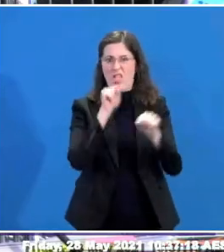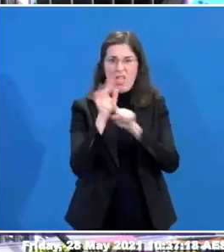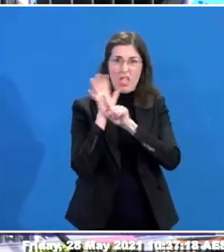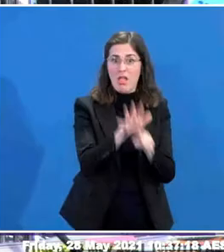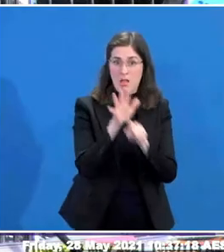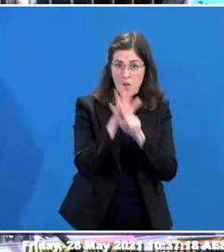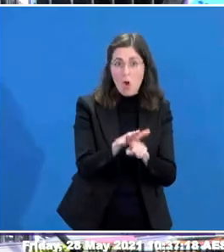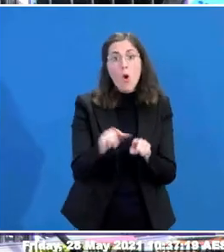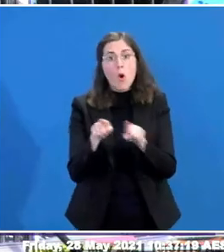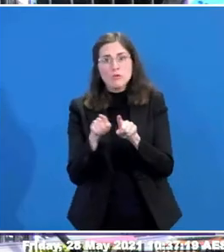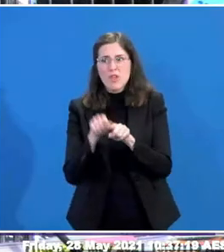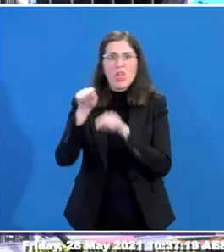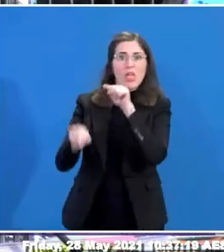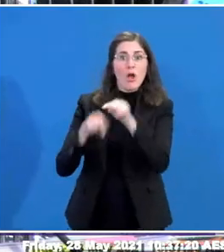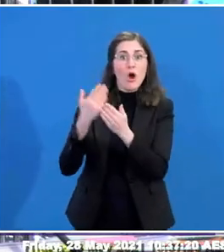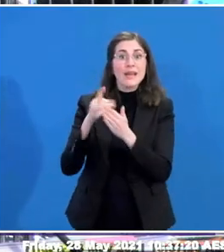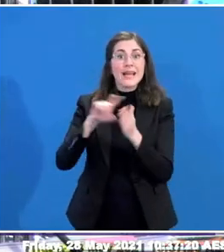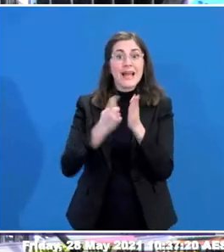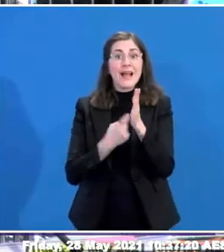[Sophia]. He swears, and calls them bitches.